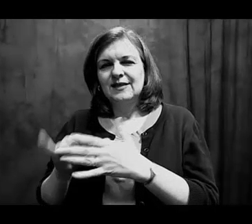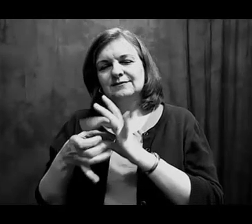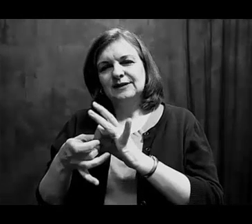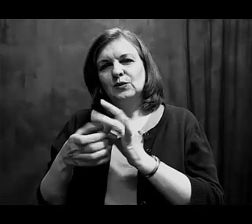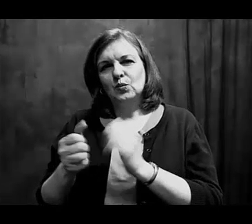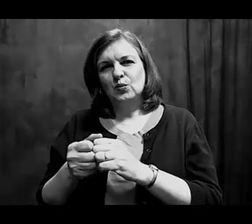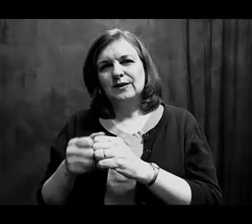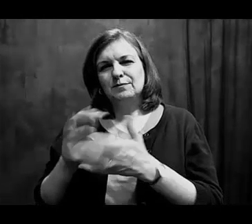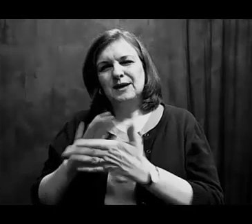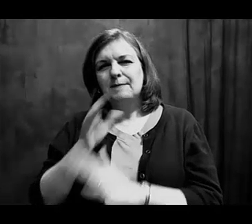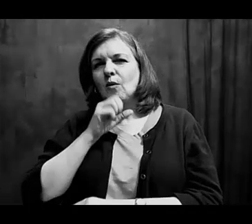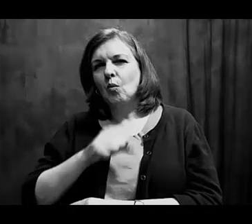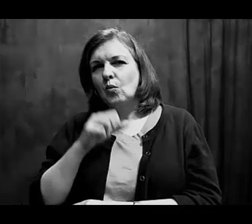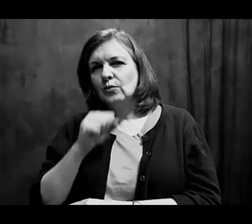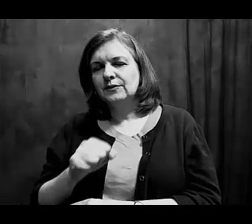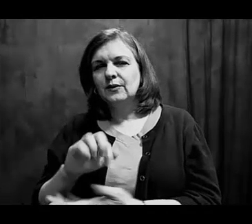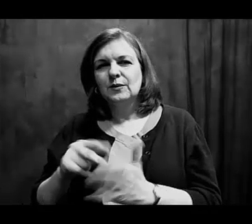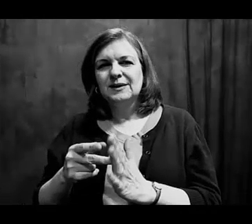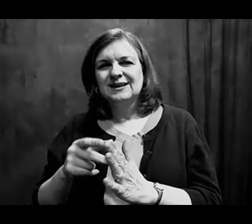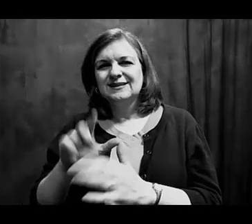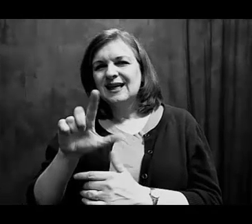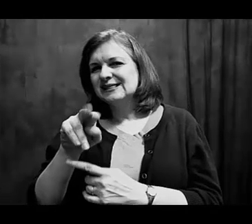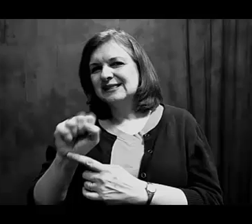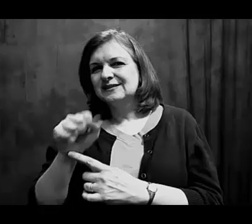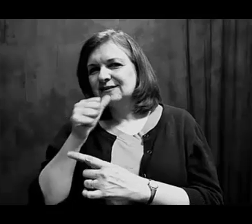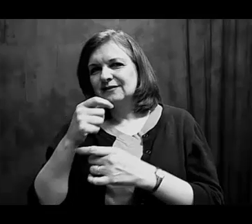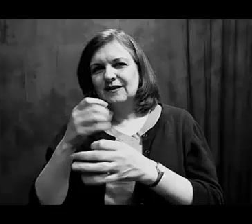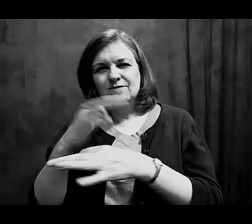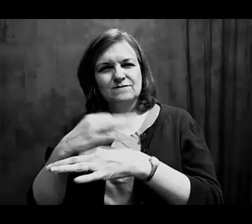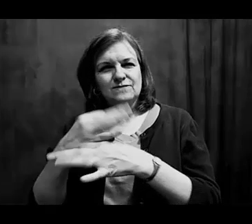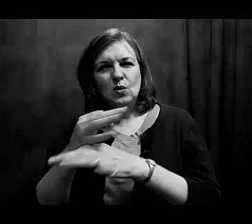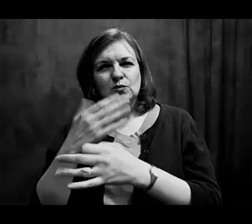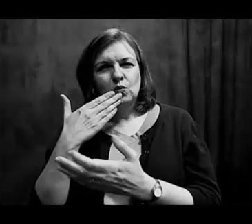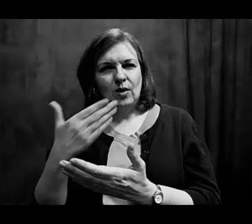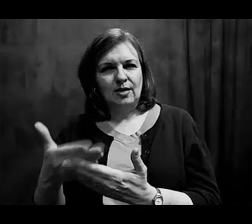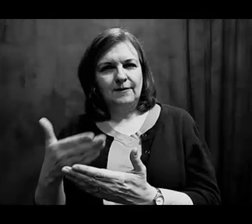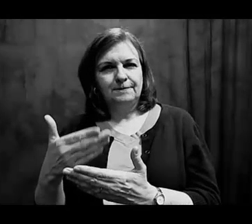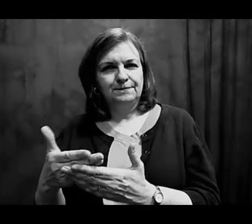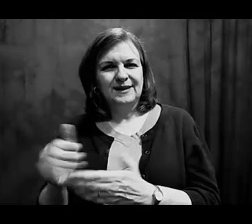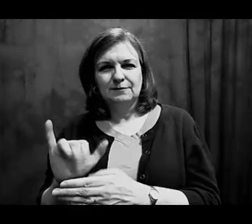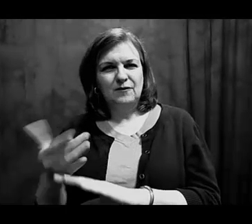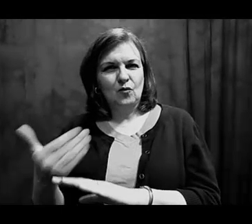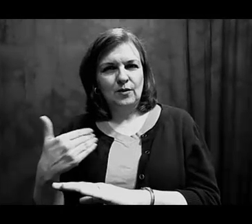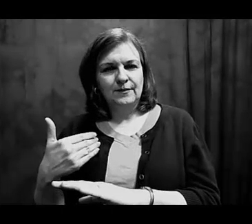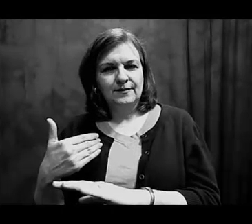your cornea are not focusing things quite as well as they they used to